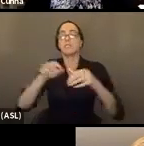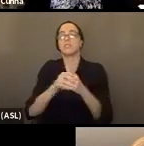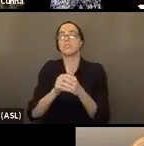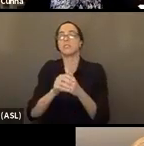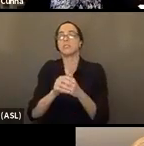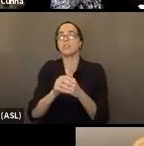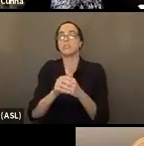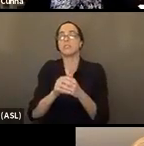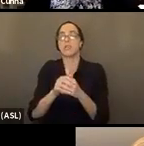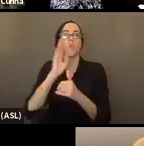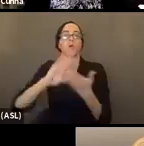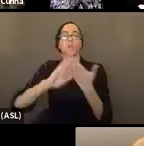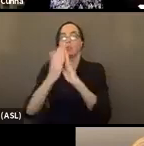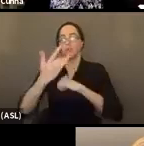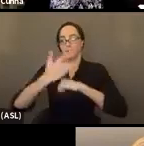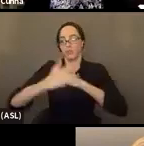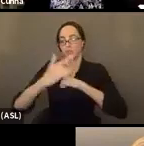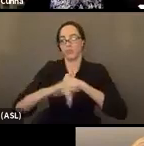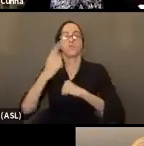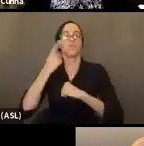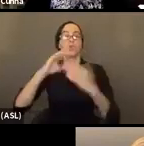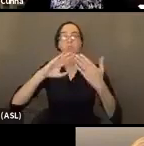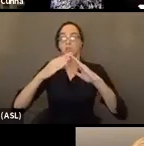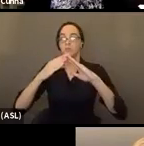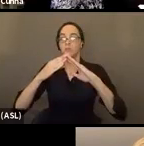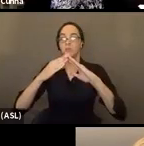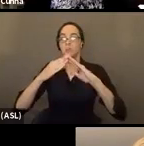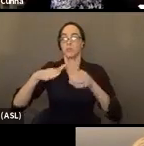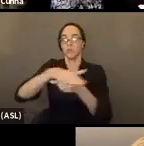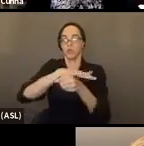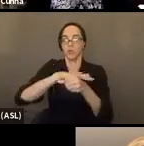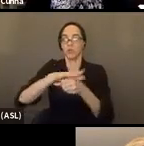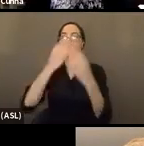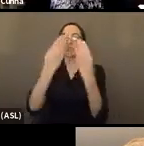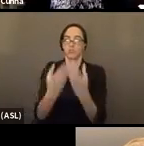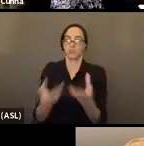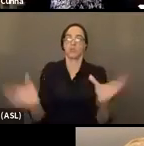for the for the community at large and specifically for the deaf community as well